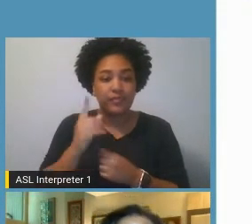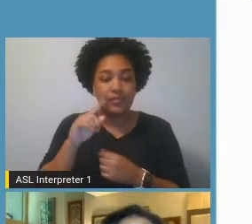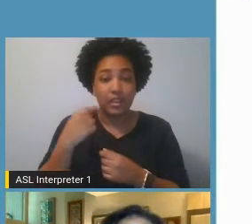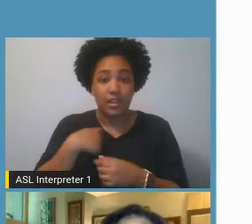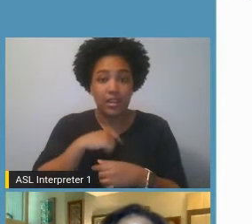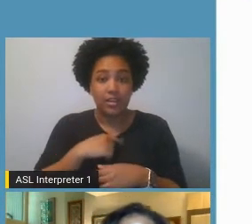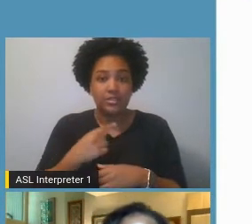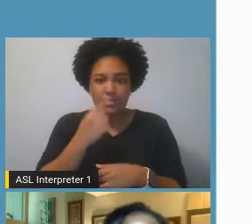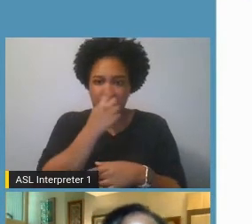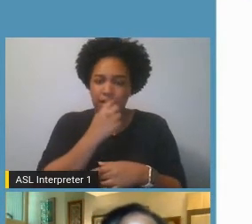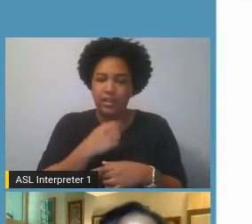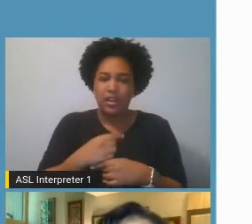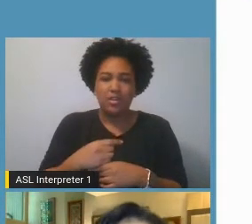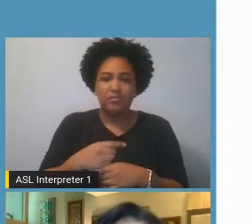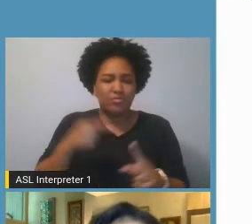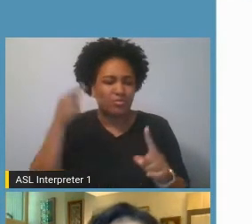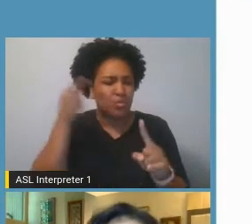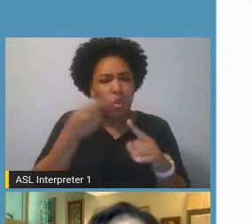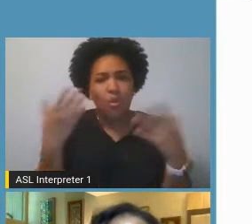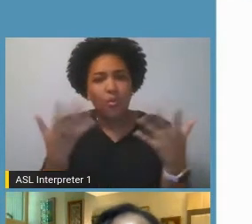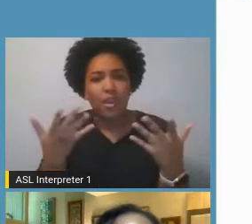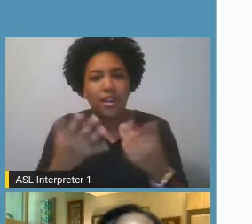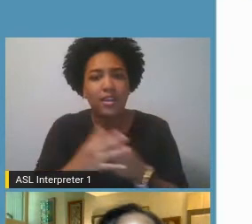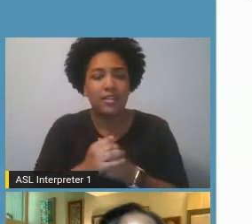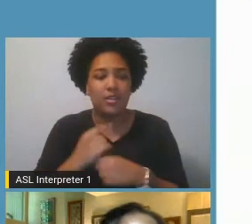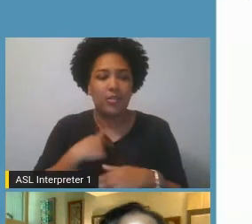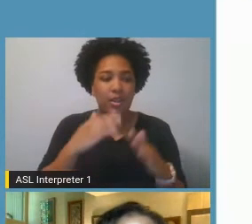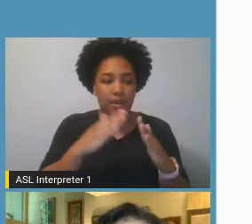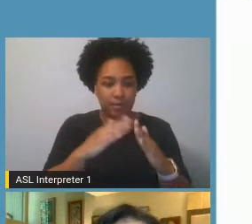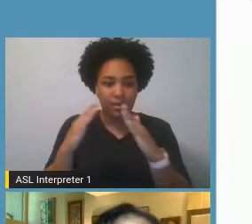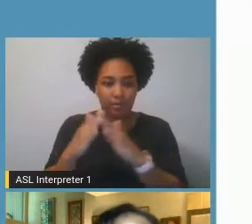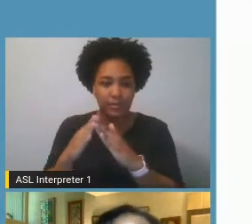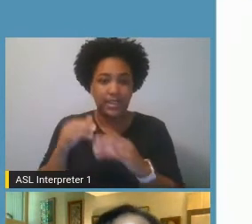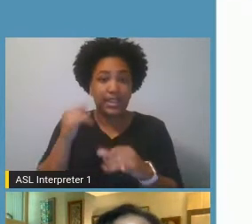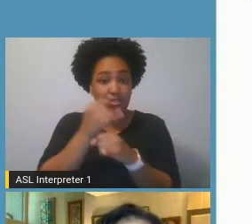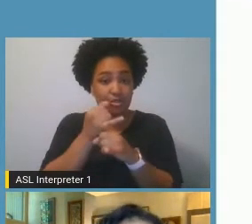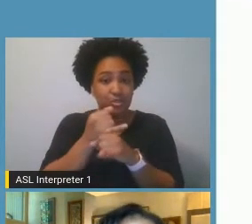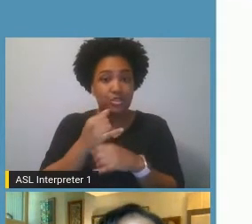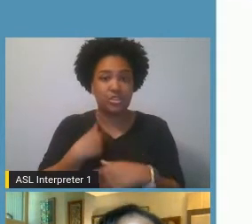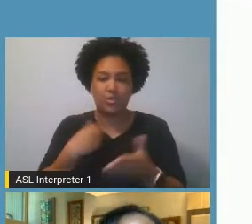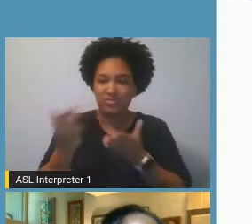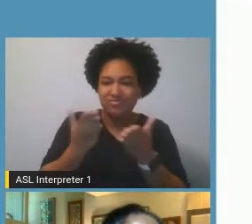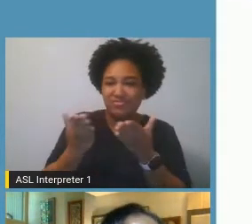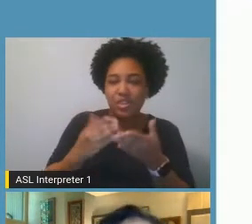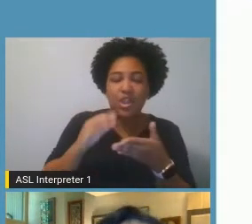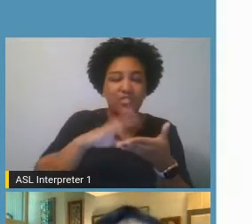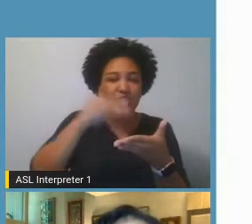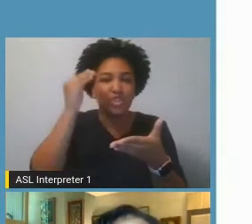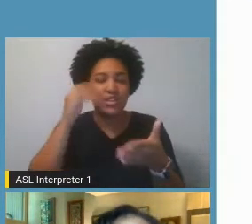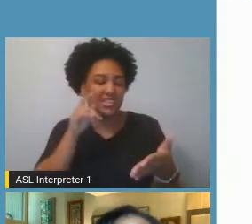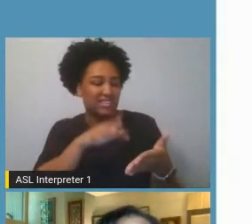is one we are a public institution's so we serve scholars, students, community stakeholders,